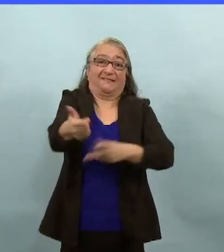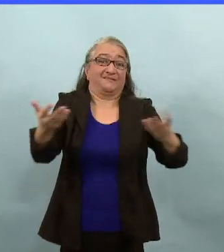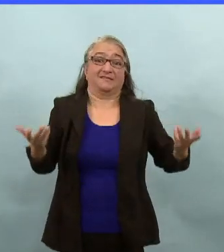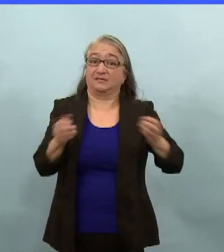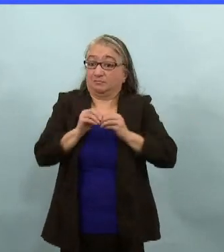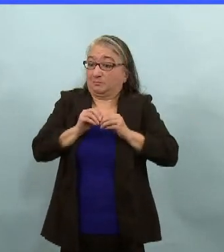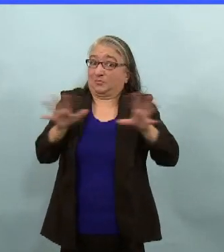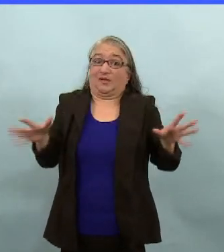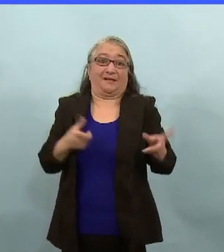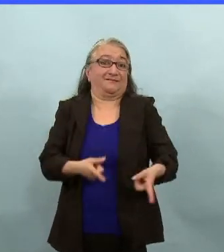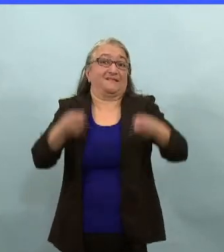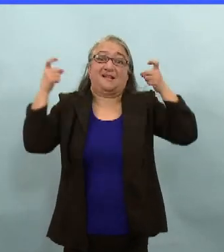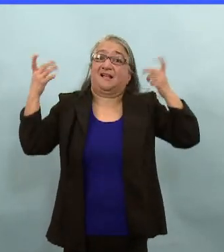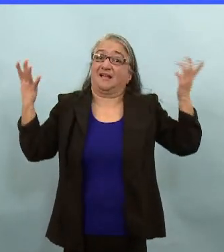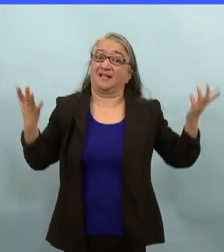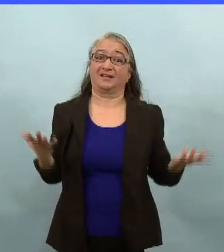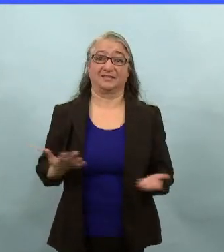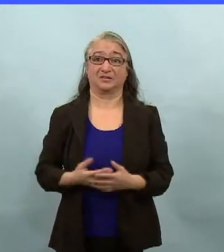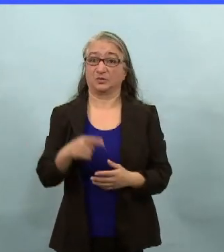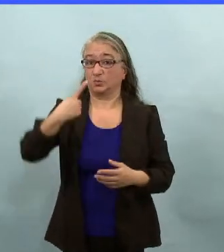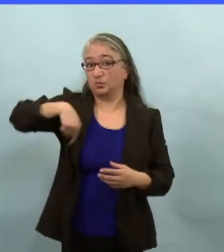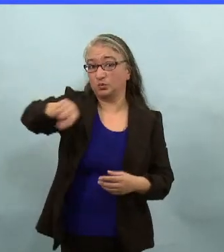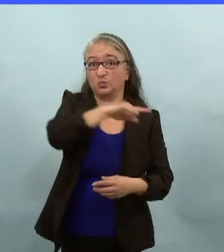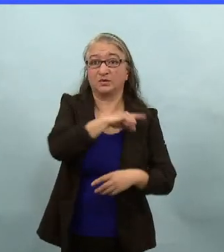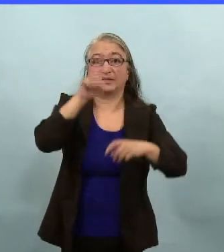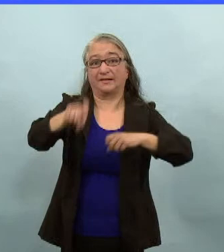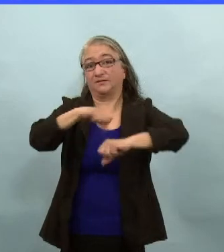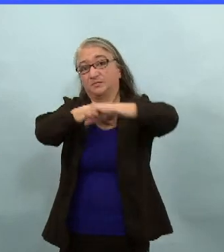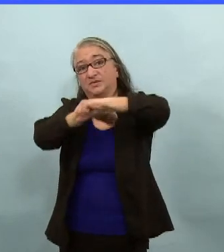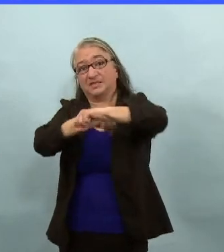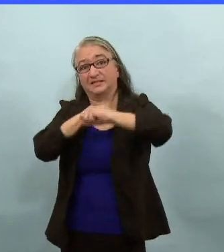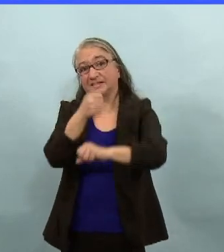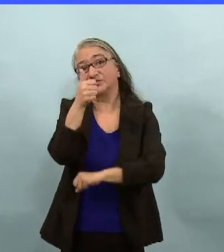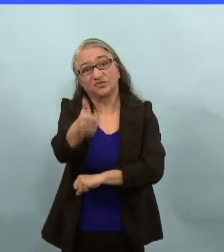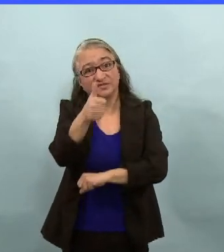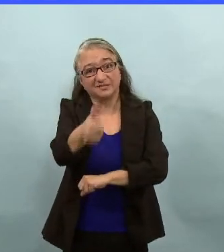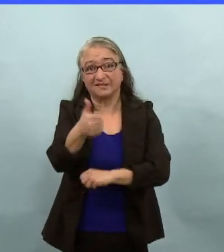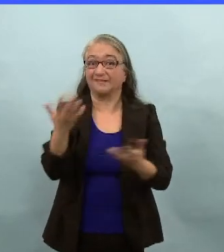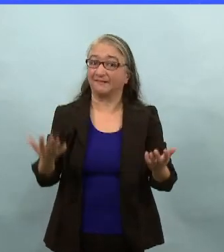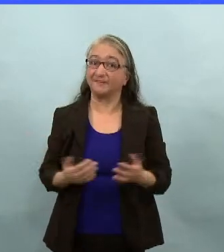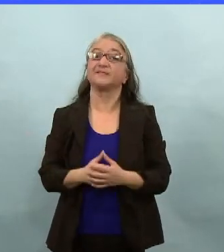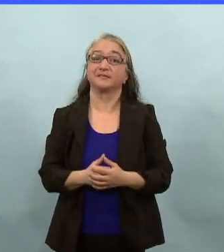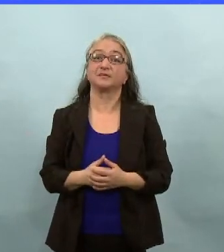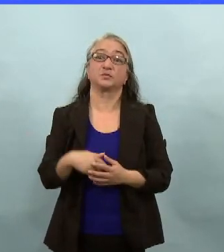it upon themselves to protect themselves during this the government can't protect everybody out